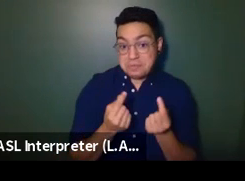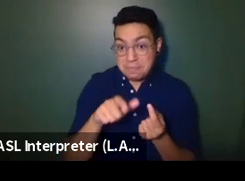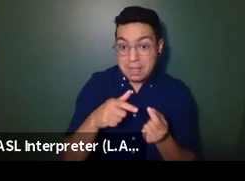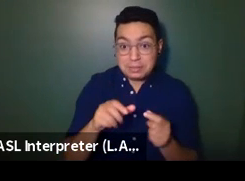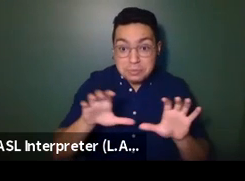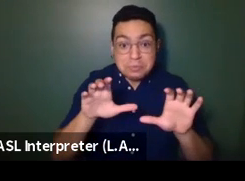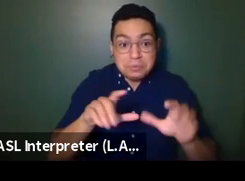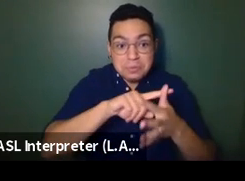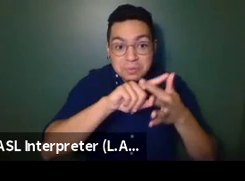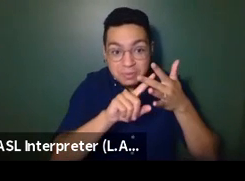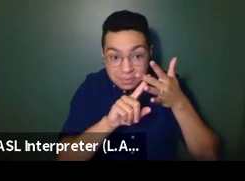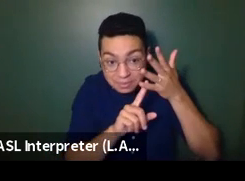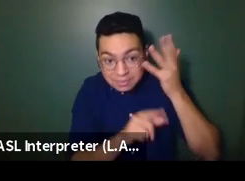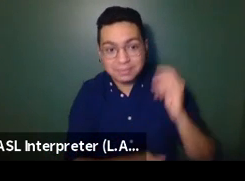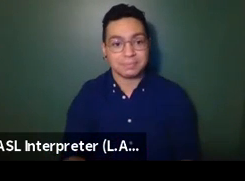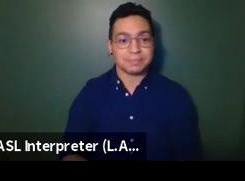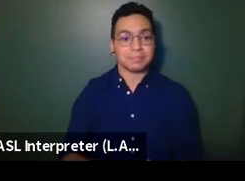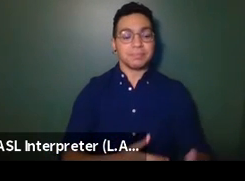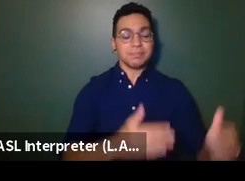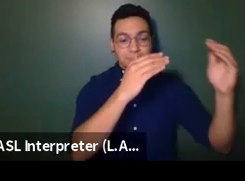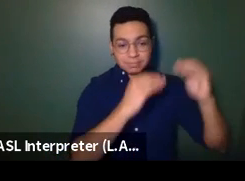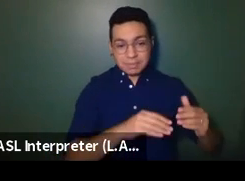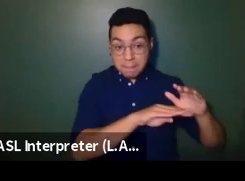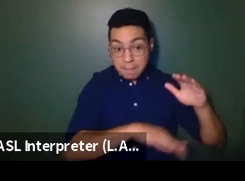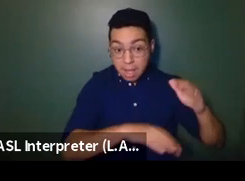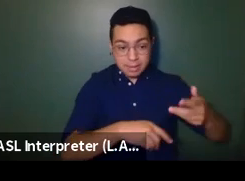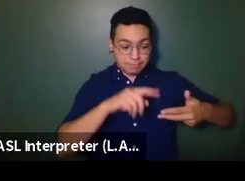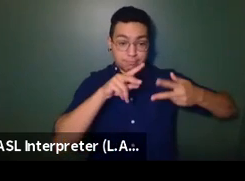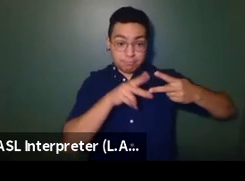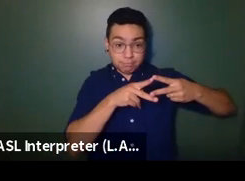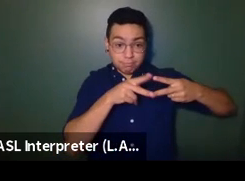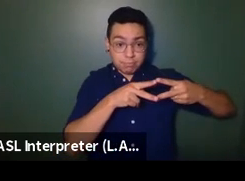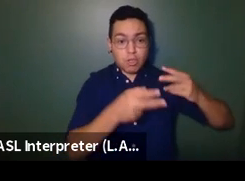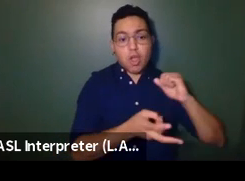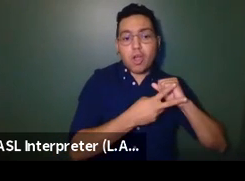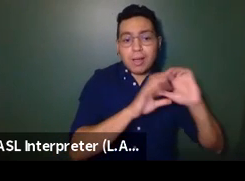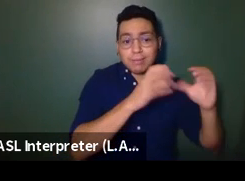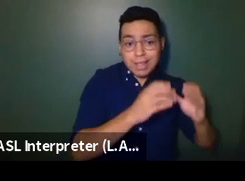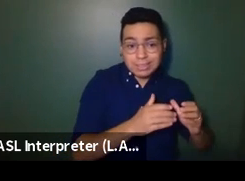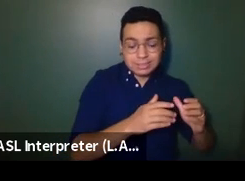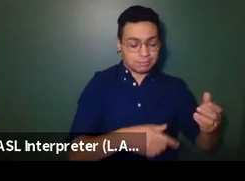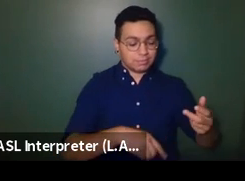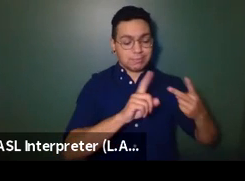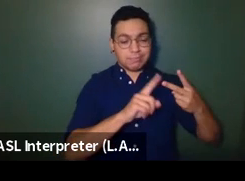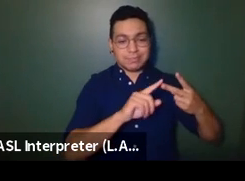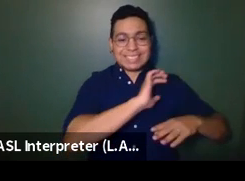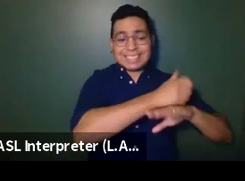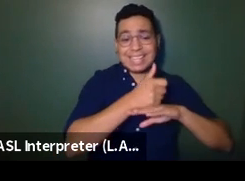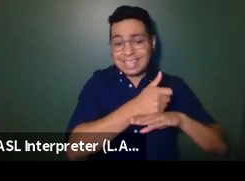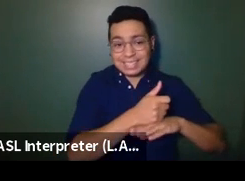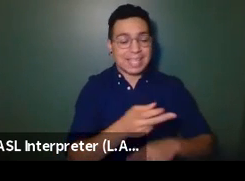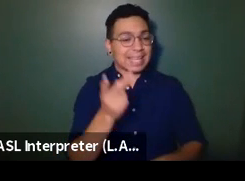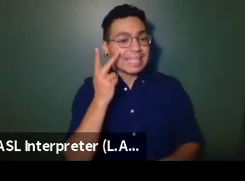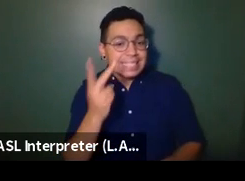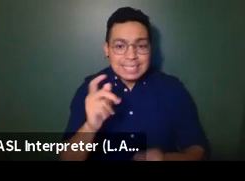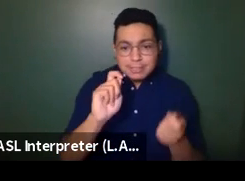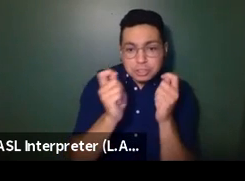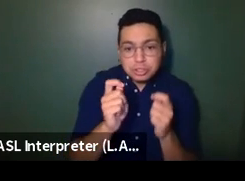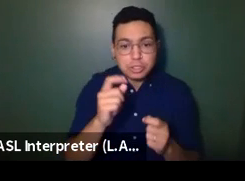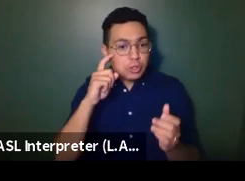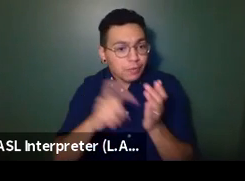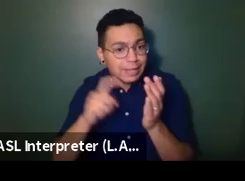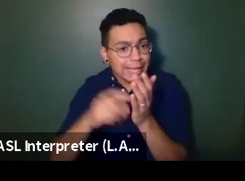Katherine Livick - ESD 112: Archived classes and the settings where I can look at my notifications for anything that I want to receive in my email about Classroom.